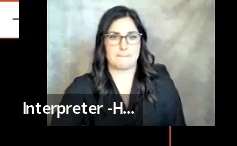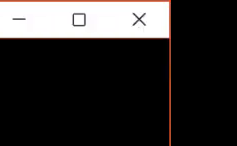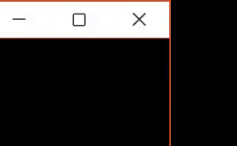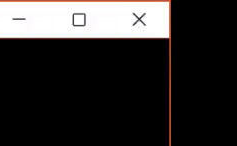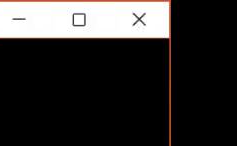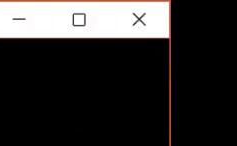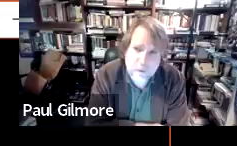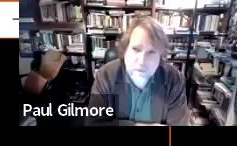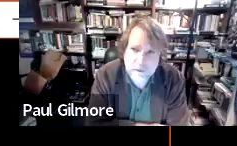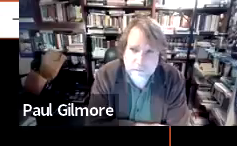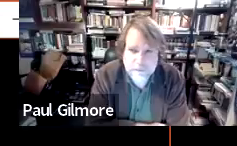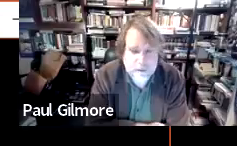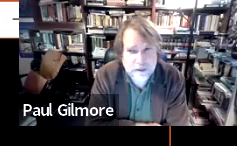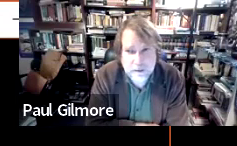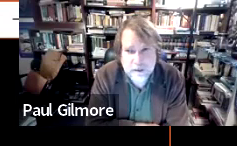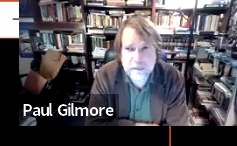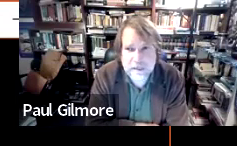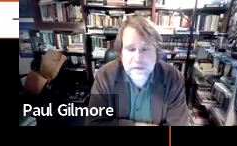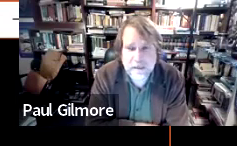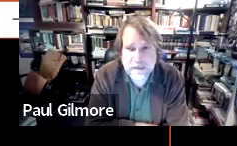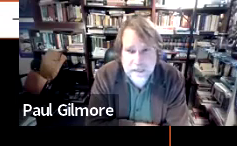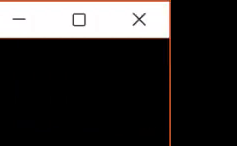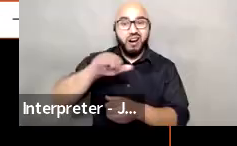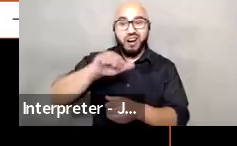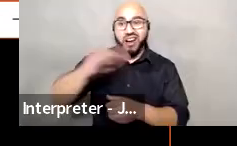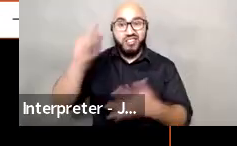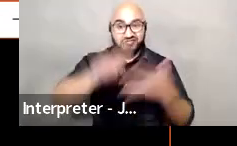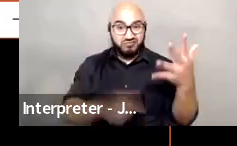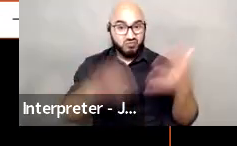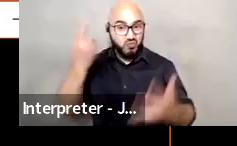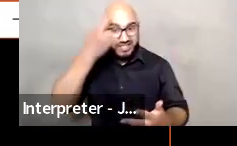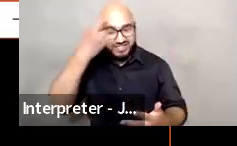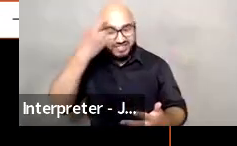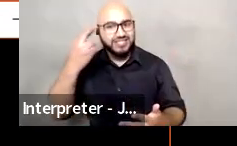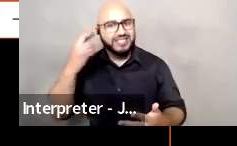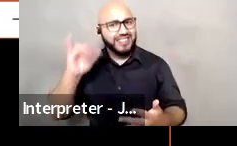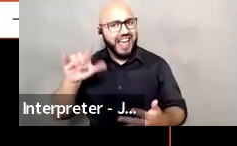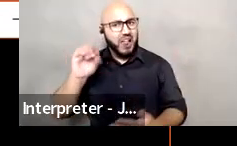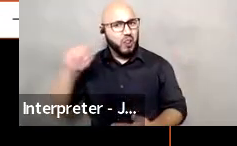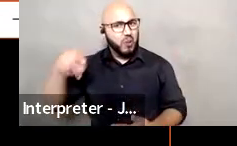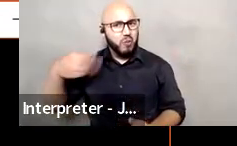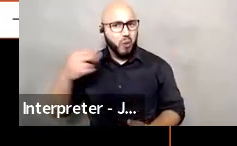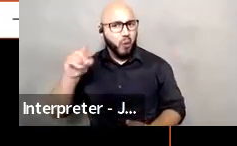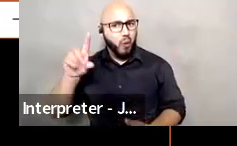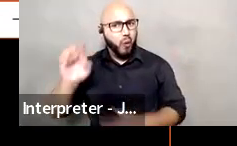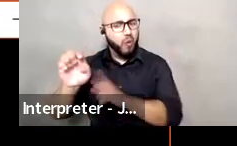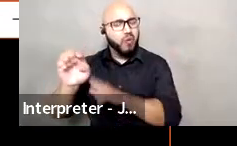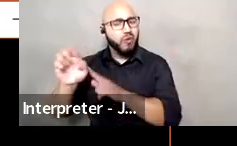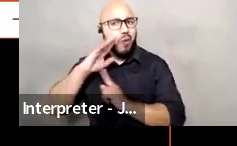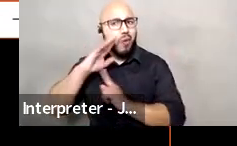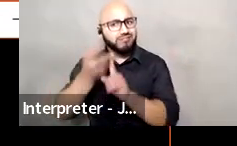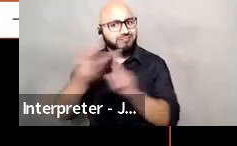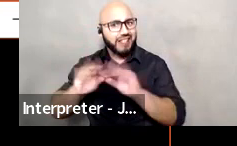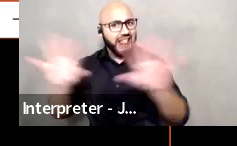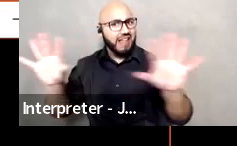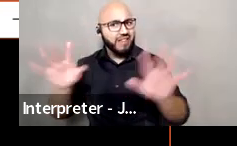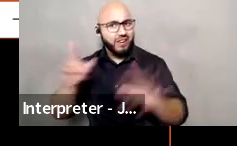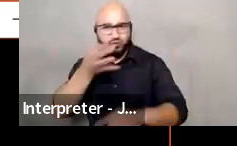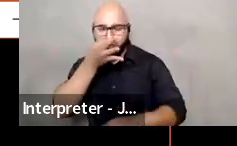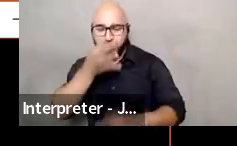So there's a big loophole there, something I'll come back to again, I'll come back to that in just a moment. Overall, though,